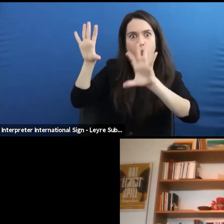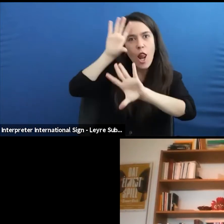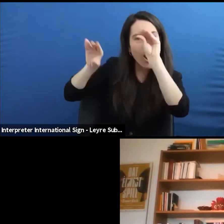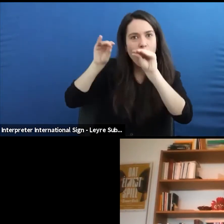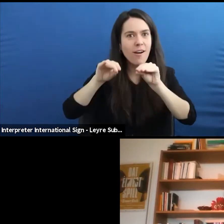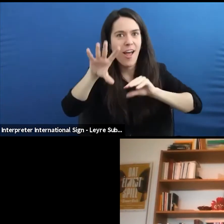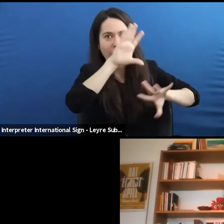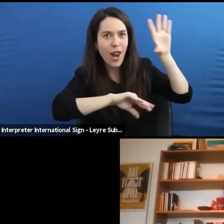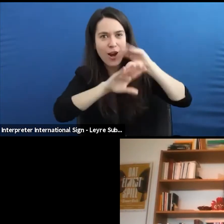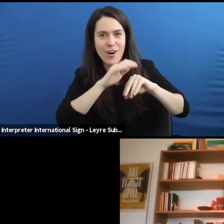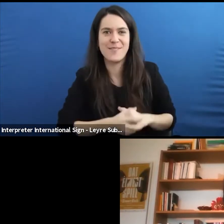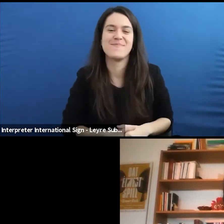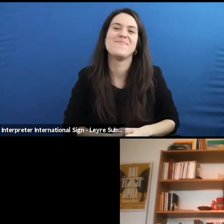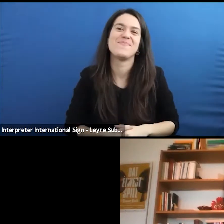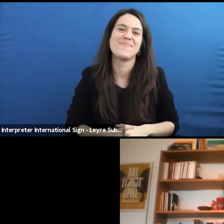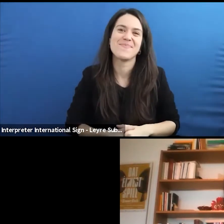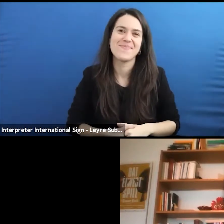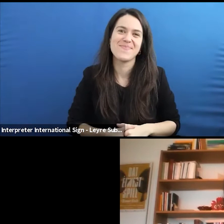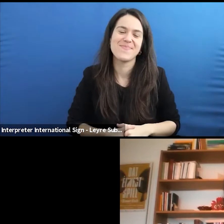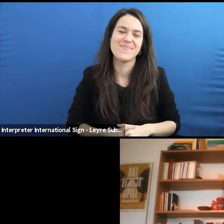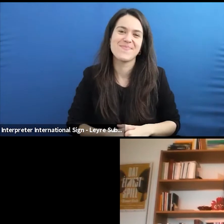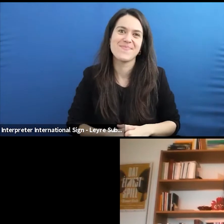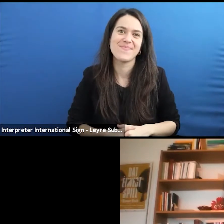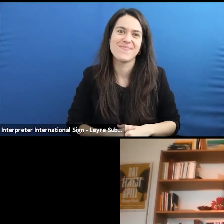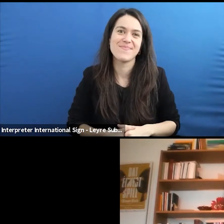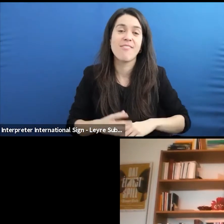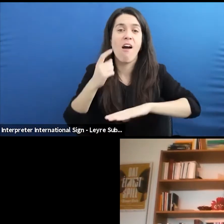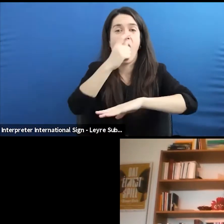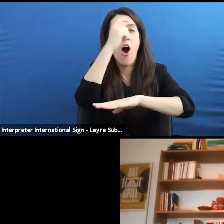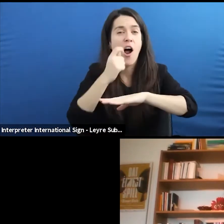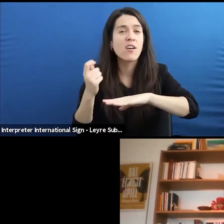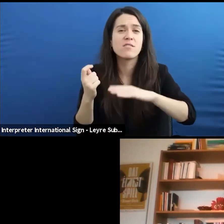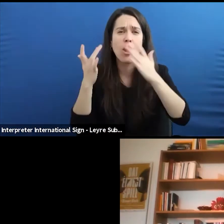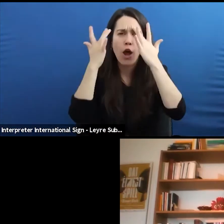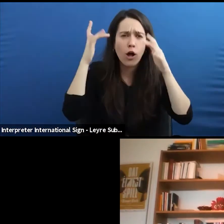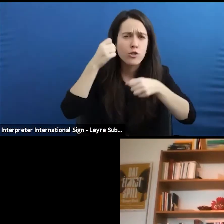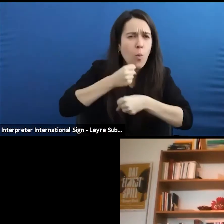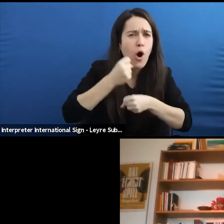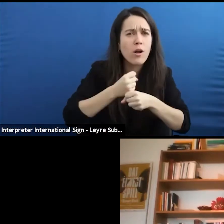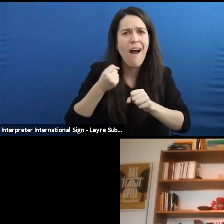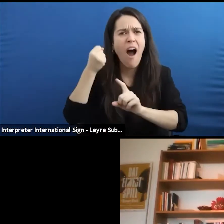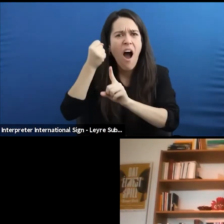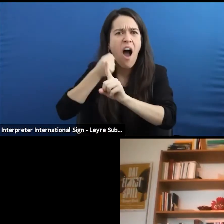We have been told by artists and cultural workers and activists who are leading the way towards a